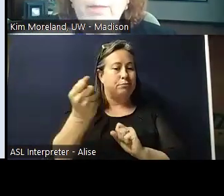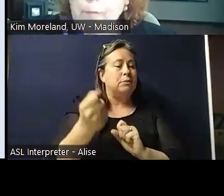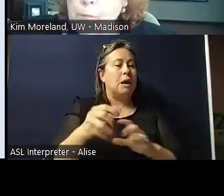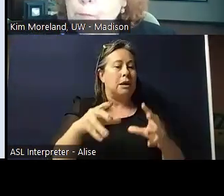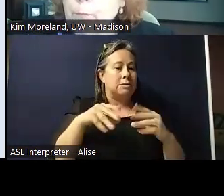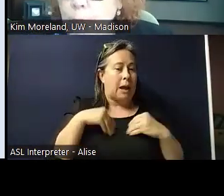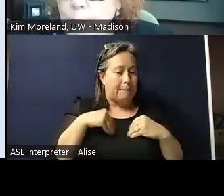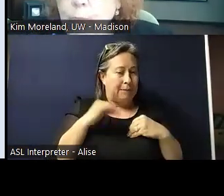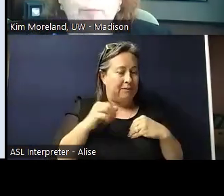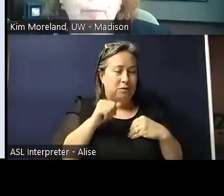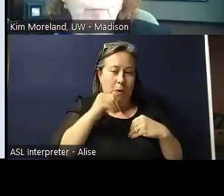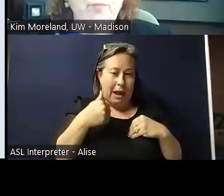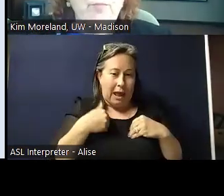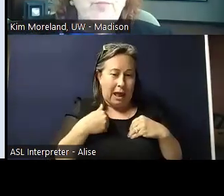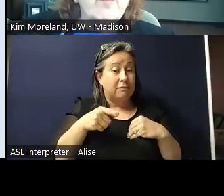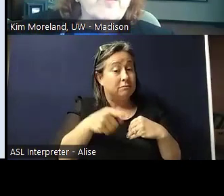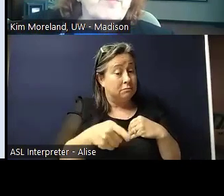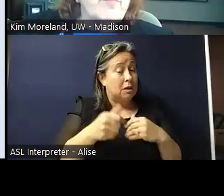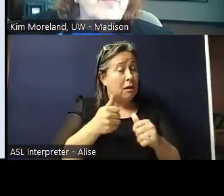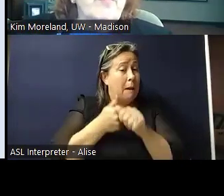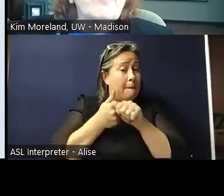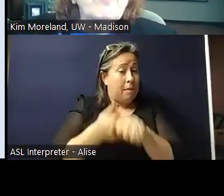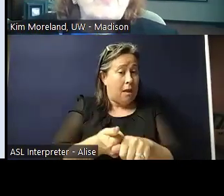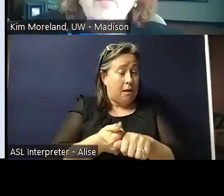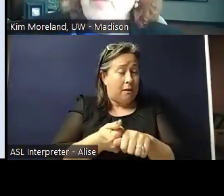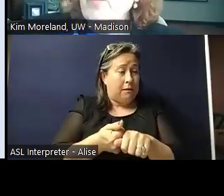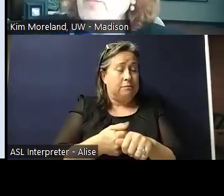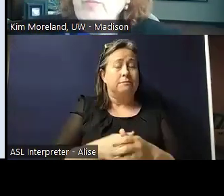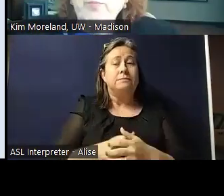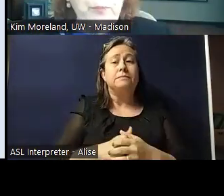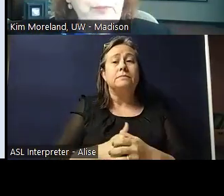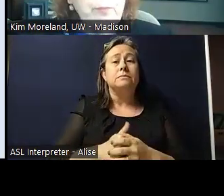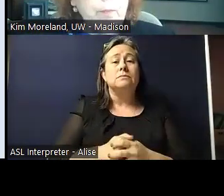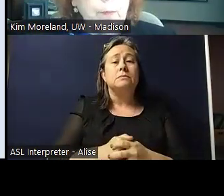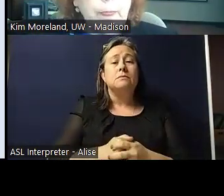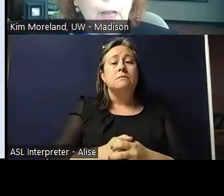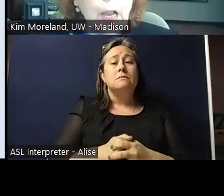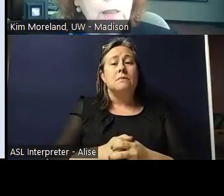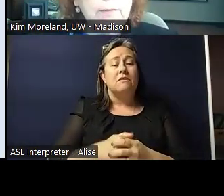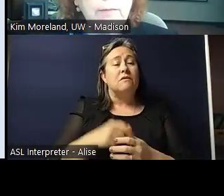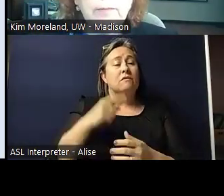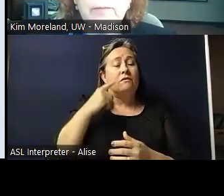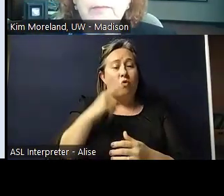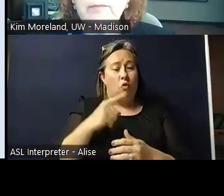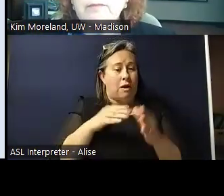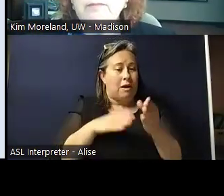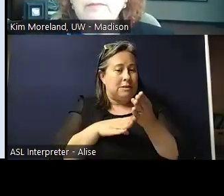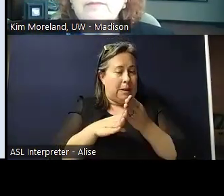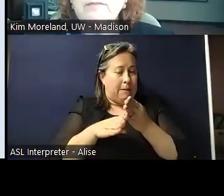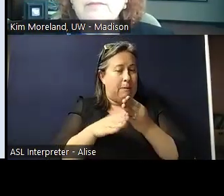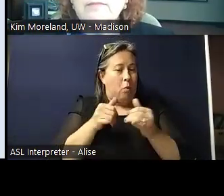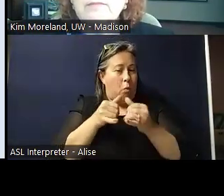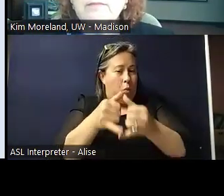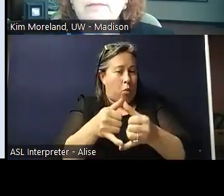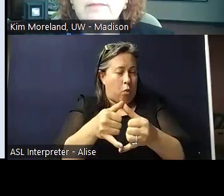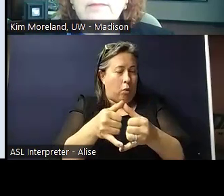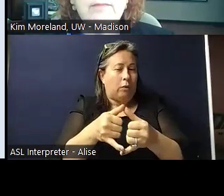that's compliant for purposes of a subaward or for a foreign recipient.